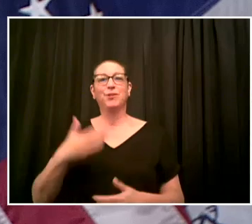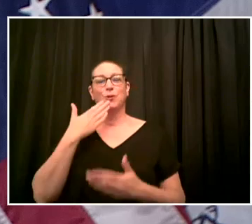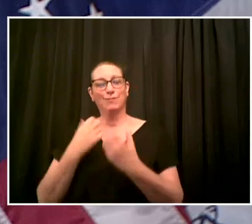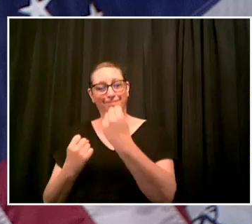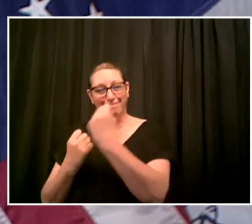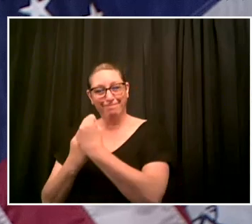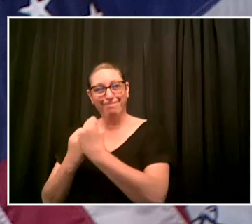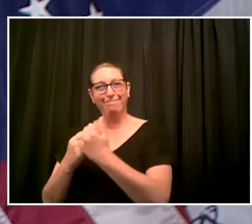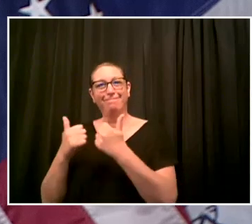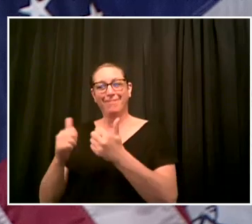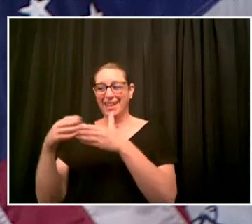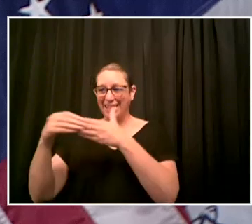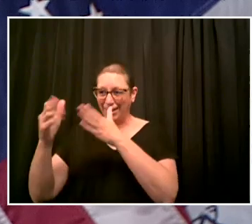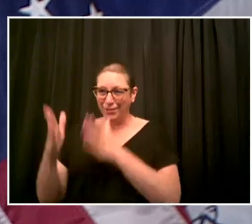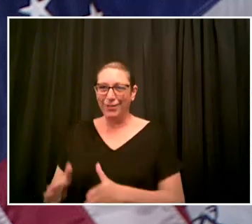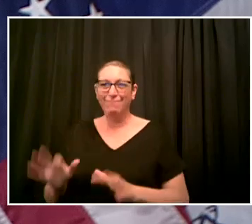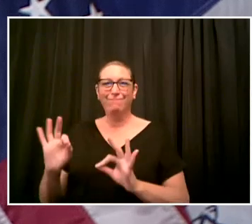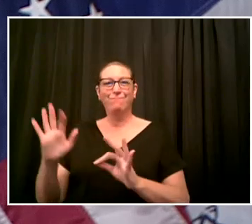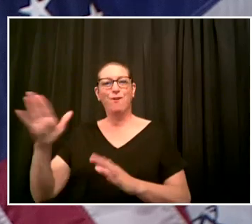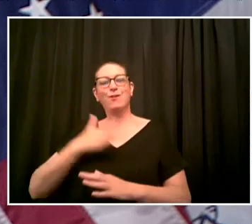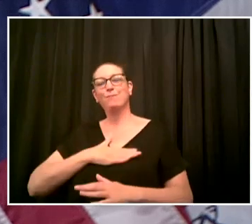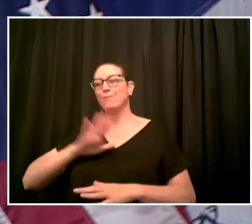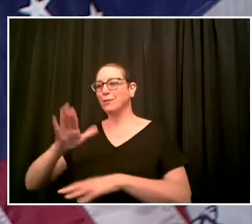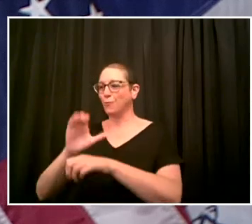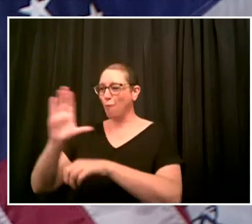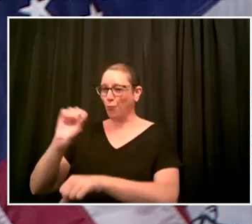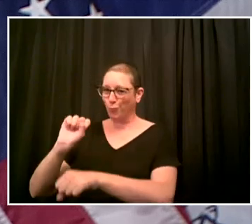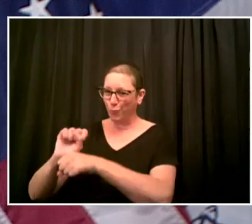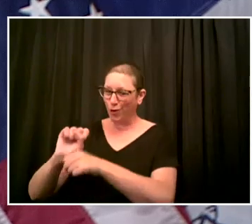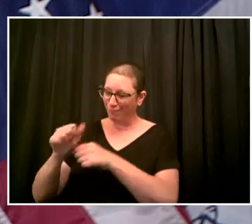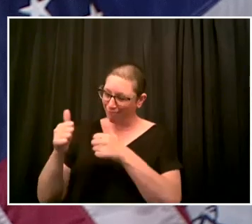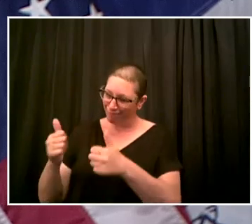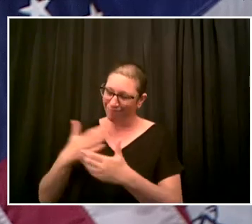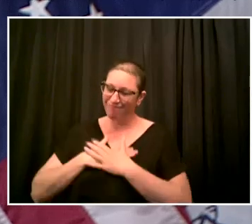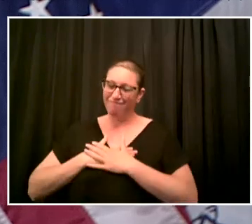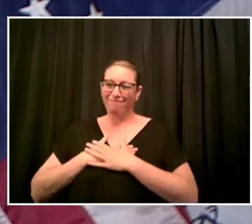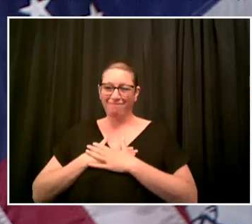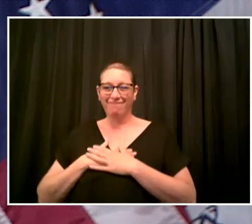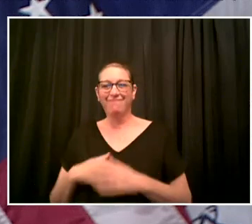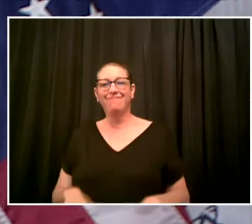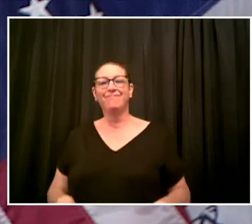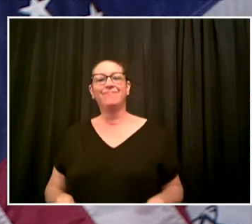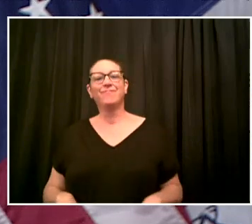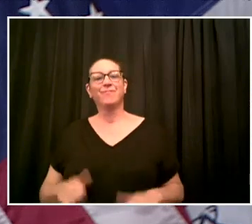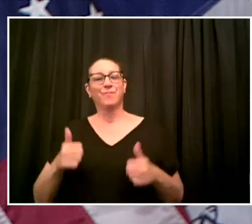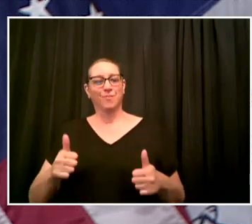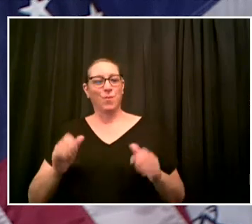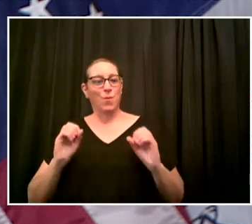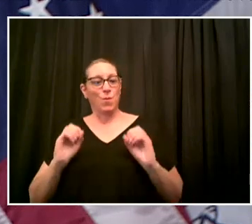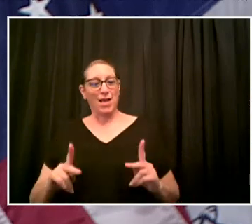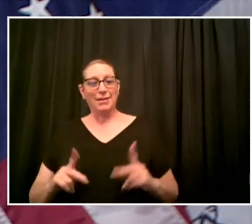YOUR TIME. THANK FOR YOUR ADVOCACY AND YOUR LEADERS AND APPRECIATE ALL YOU ARE DOING TO HELP PROTECT